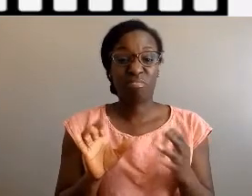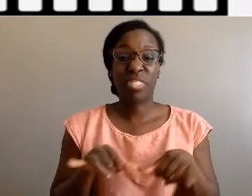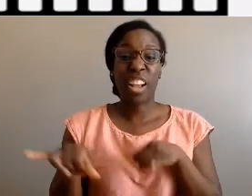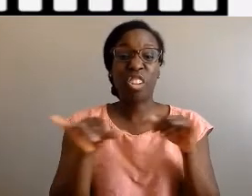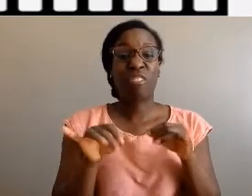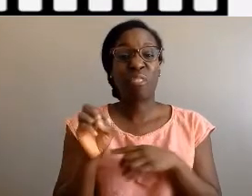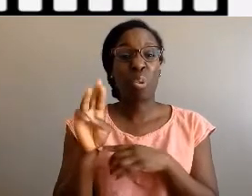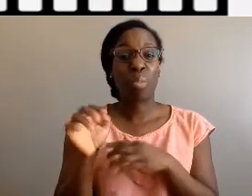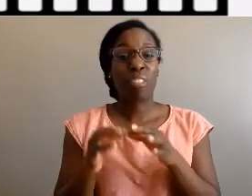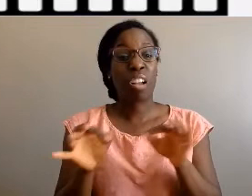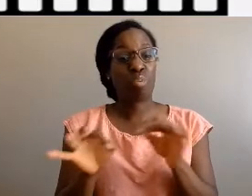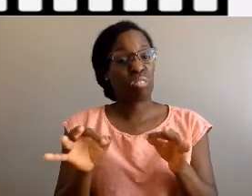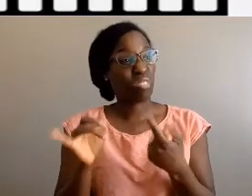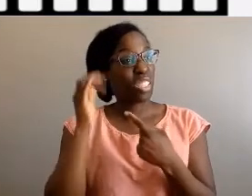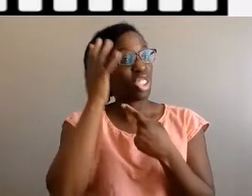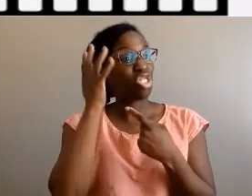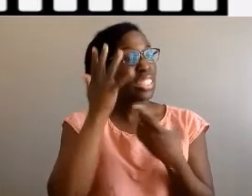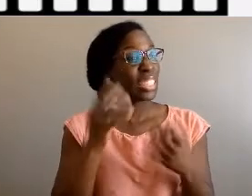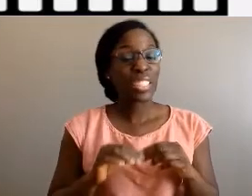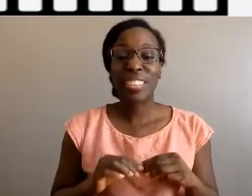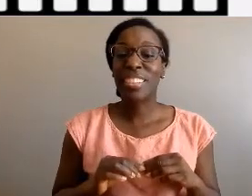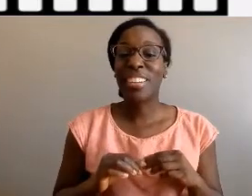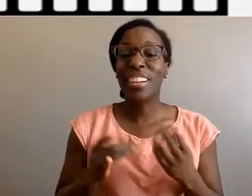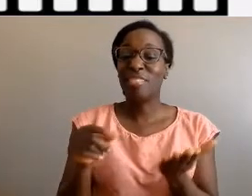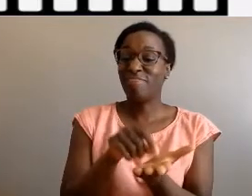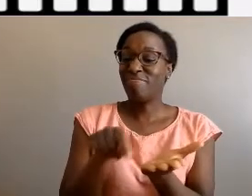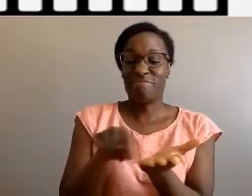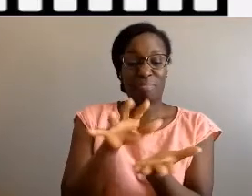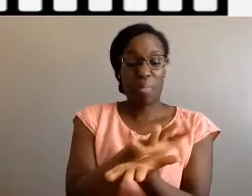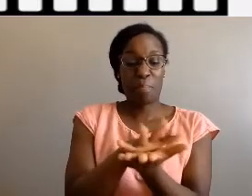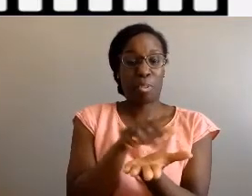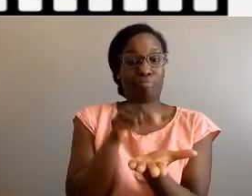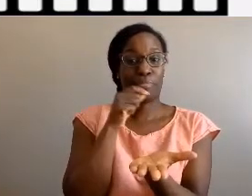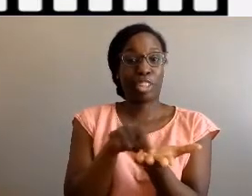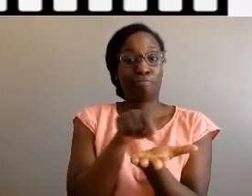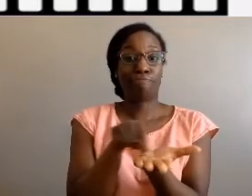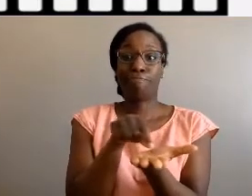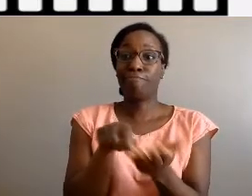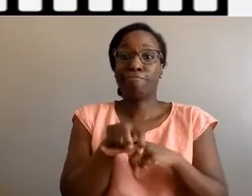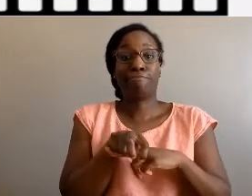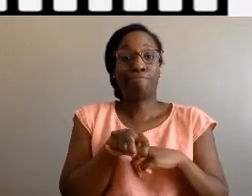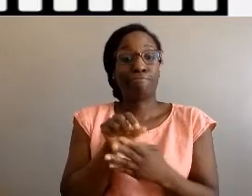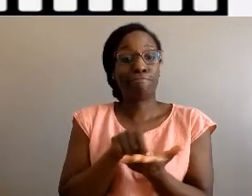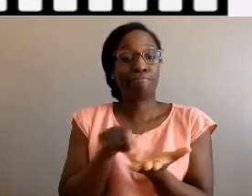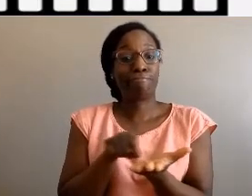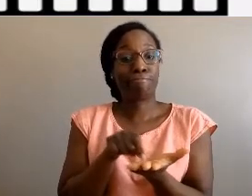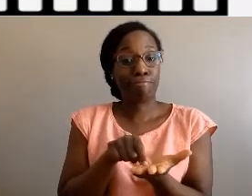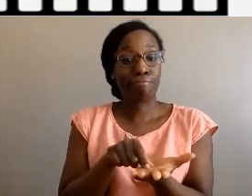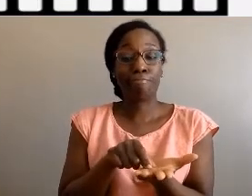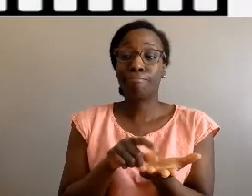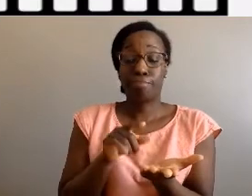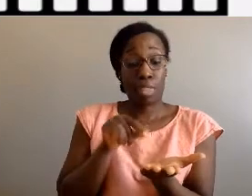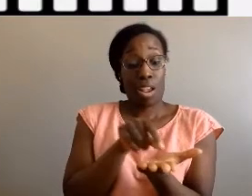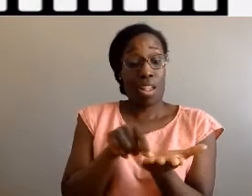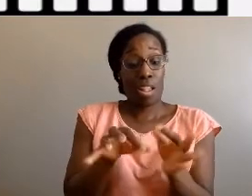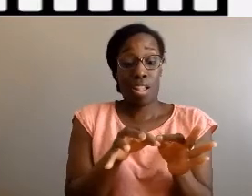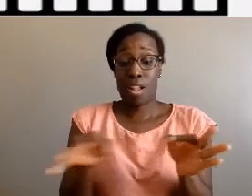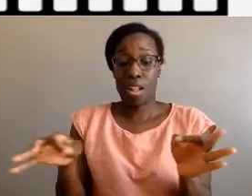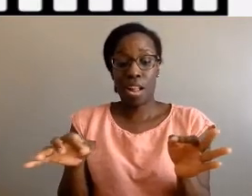Paper and pencil, print based seat work. Schools were created in an image of factory lanes.